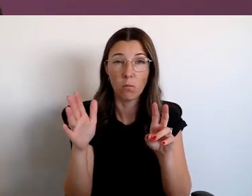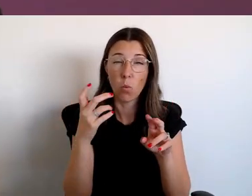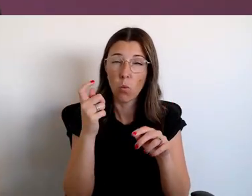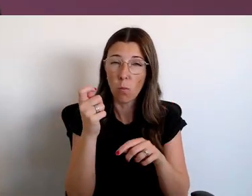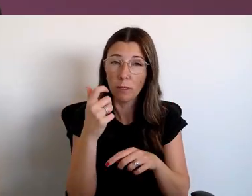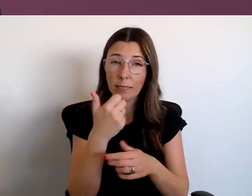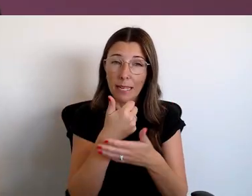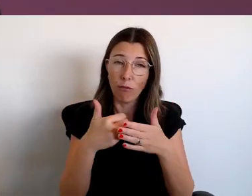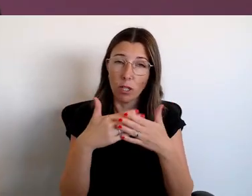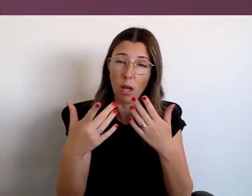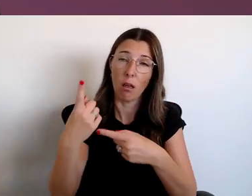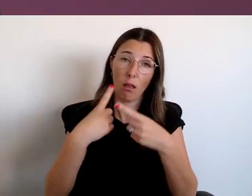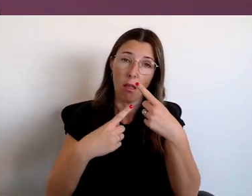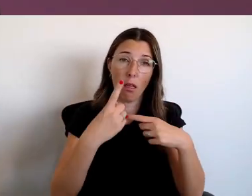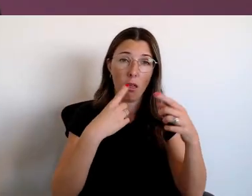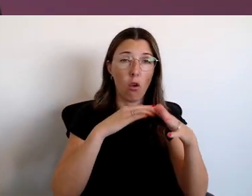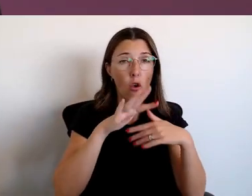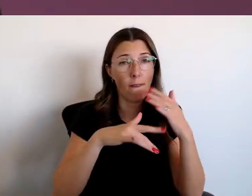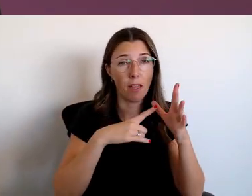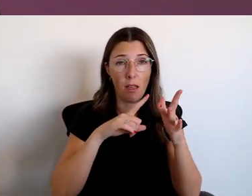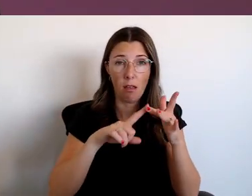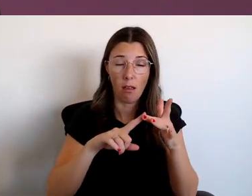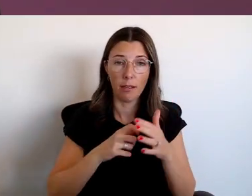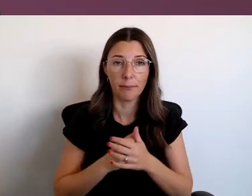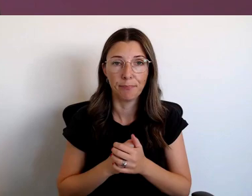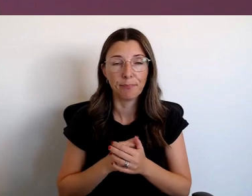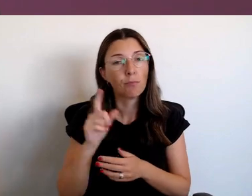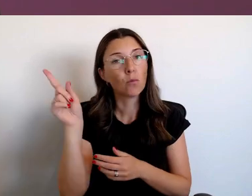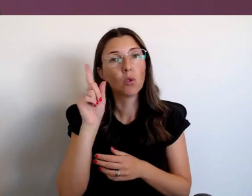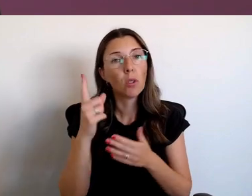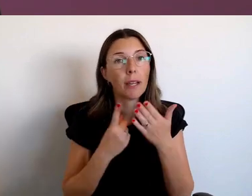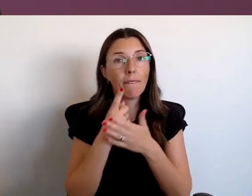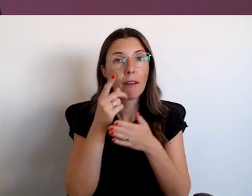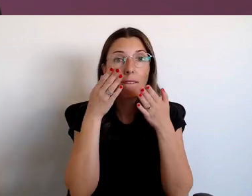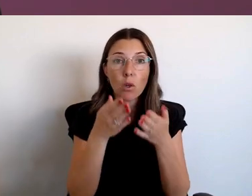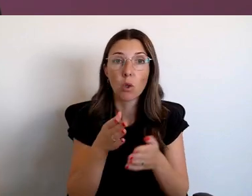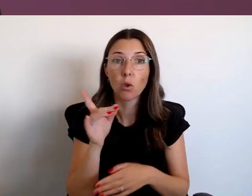every day at the moment. But our focus for this event will be on how to